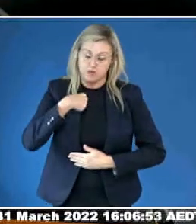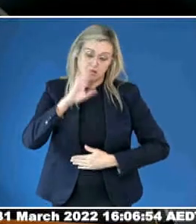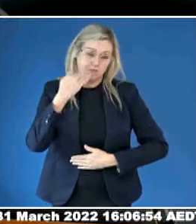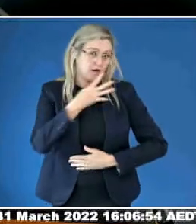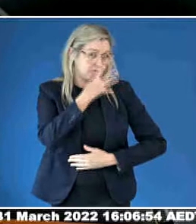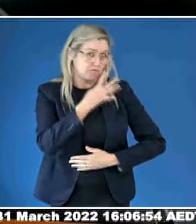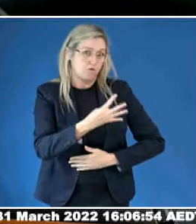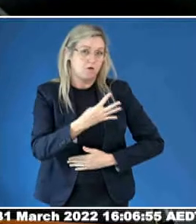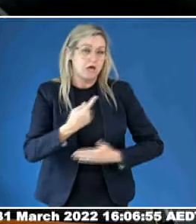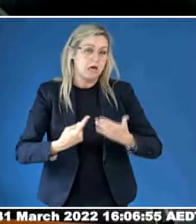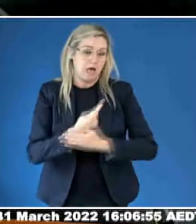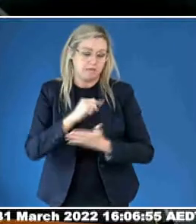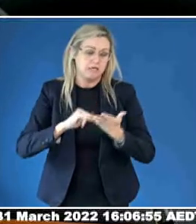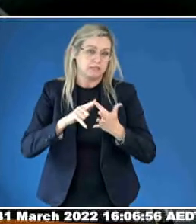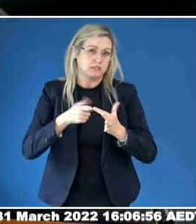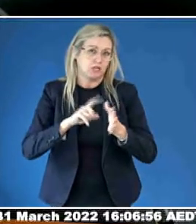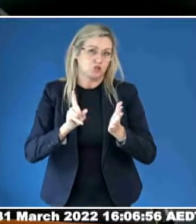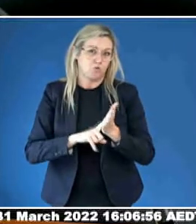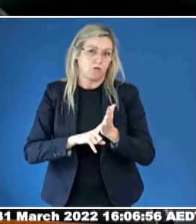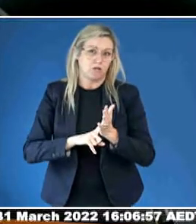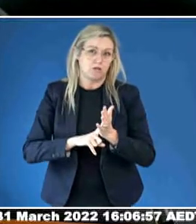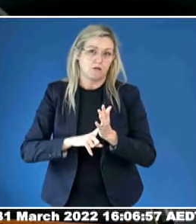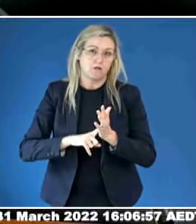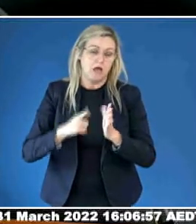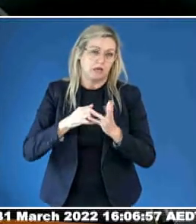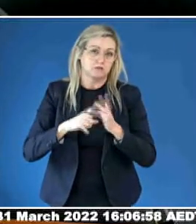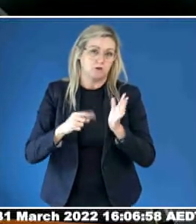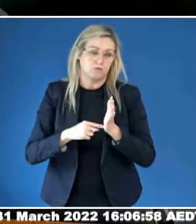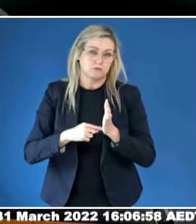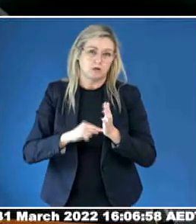Luckily, I had disassociated for most of it, a clever trick our brain does to allow us to survive the unthinkable.